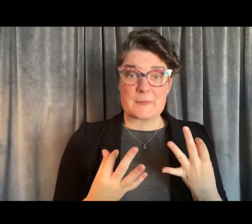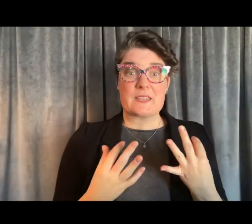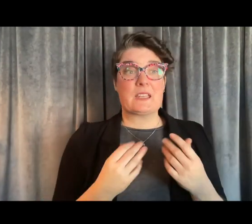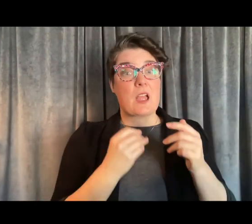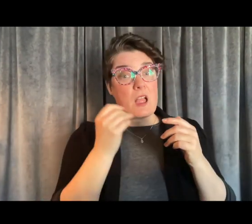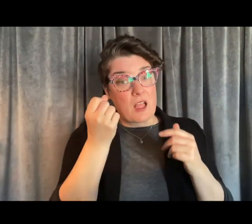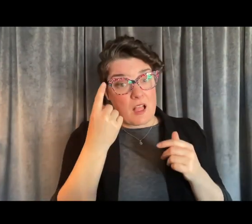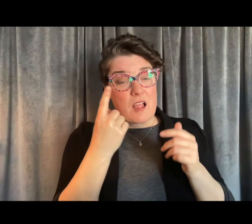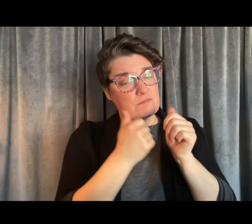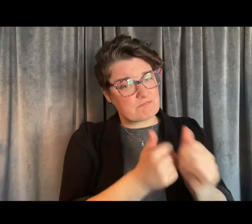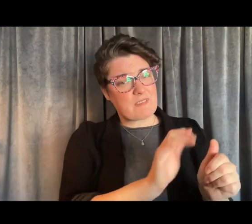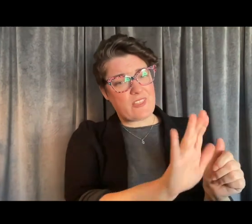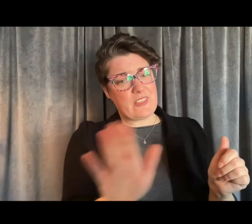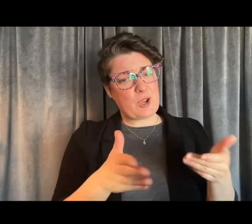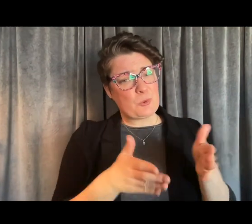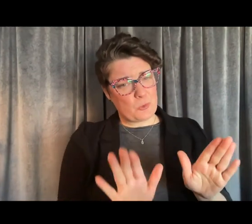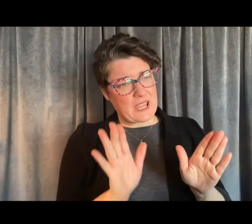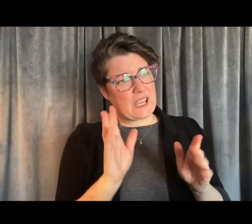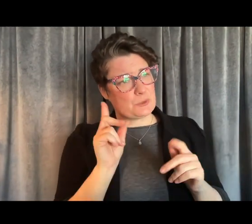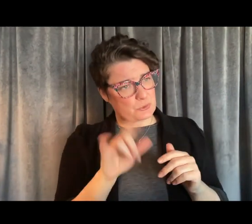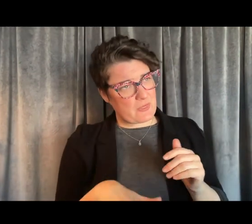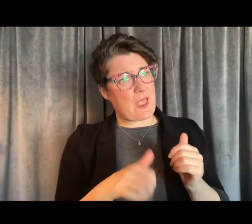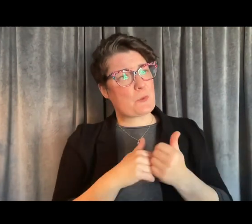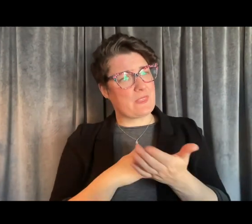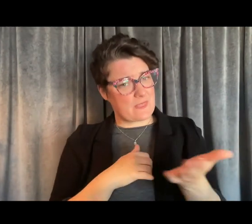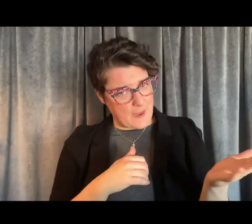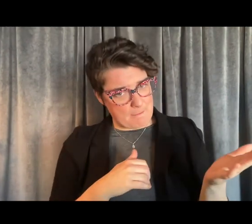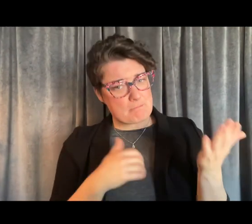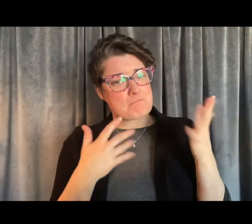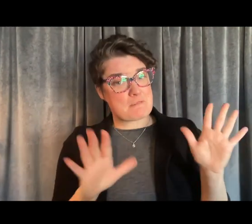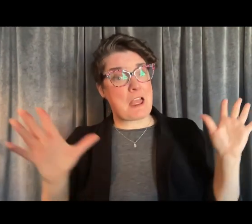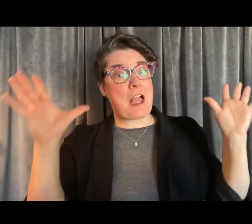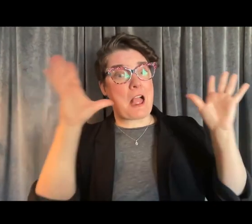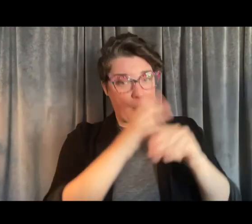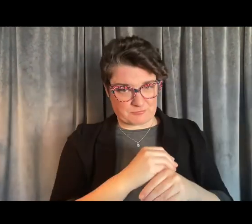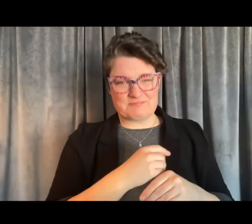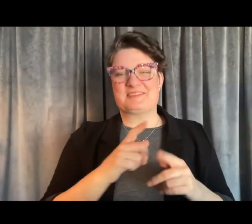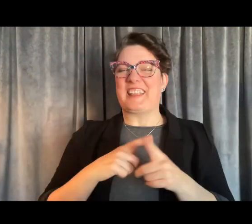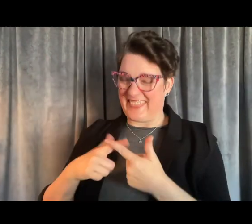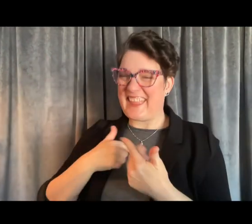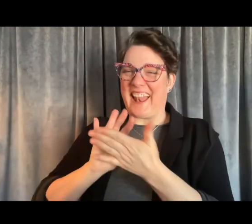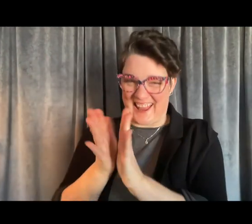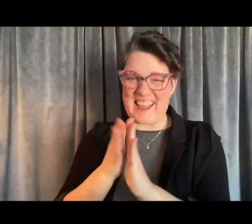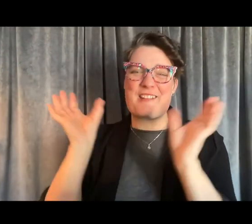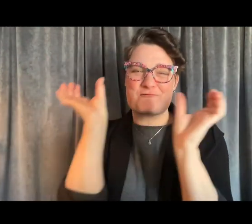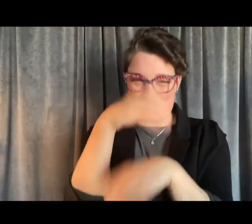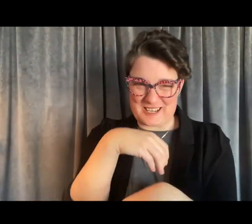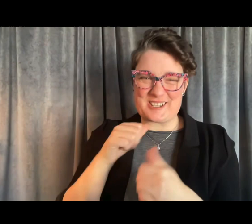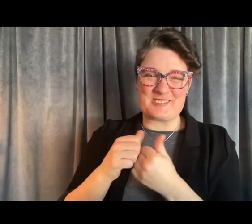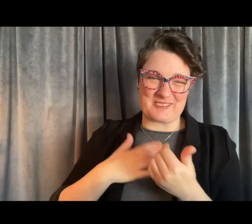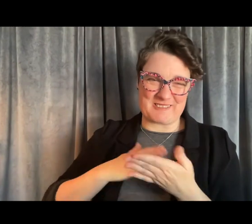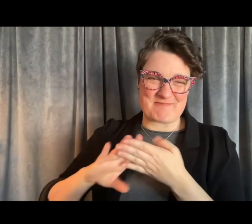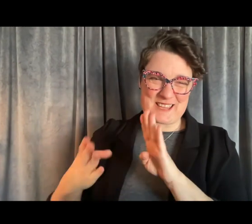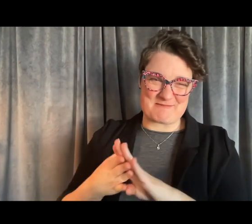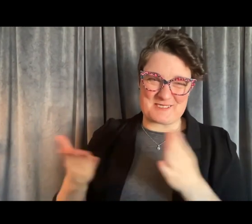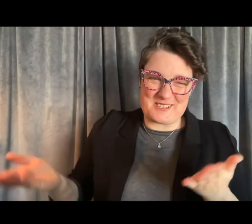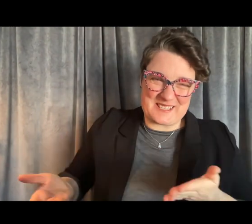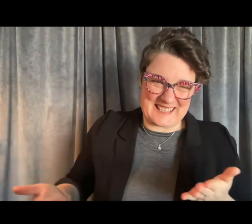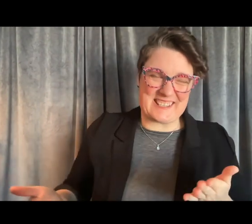And doing it their way is so lovely just to do it with them. And then I get off the Zoom and then I get really weird with my community here, you know...